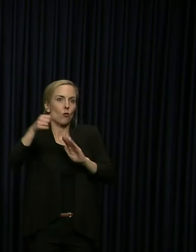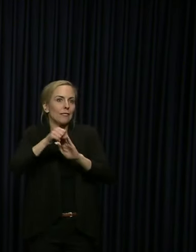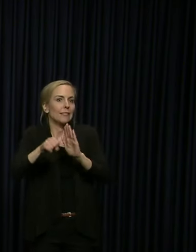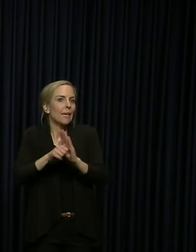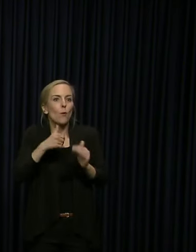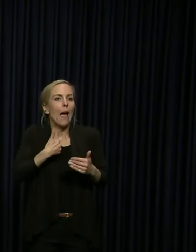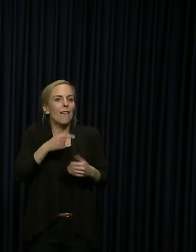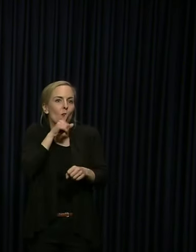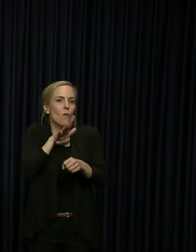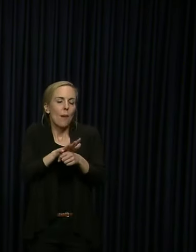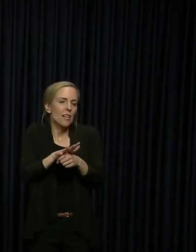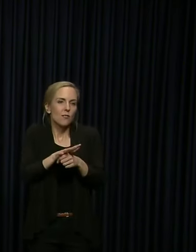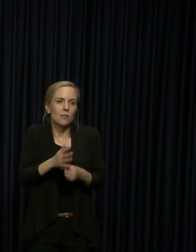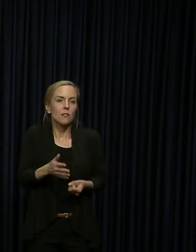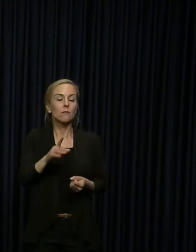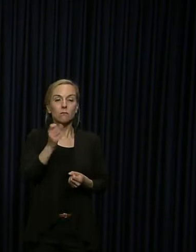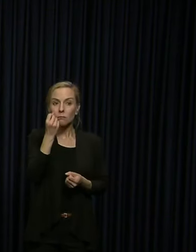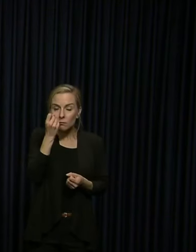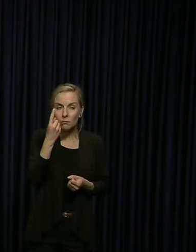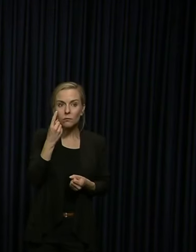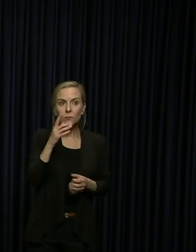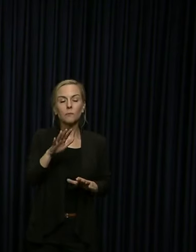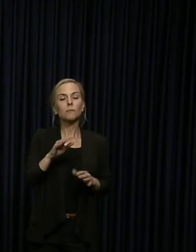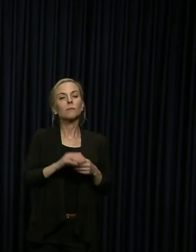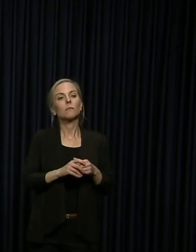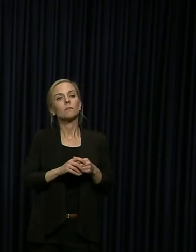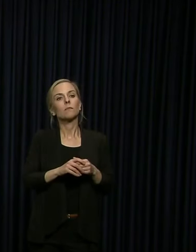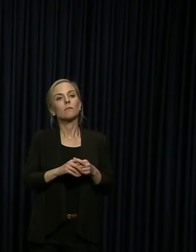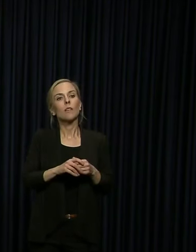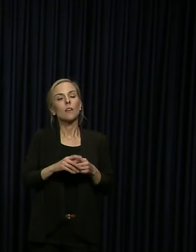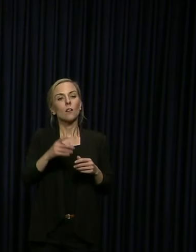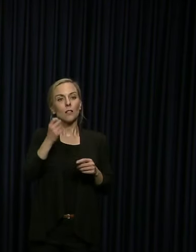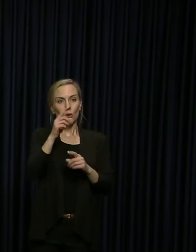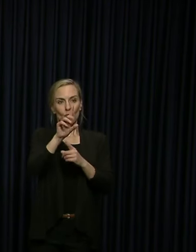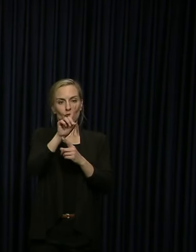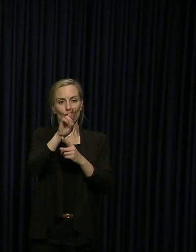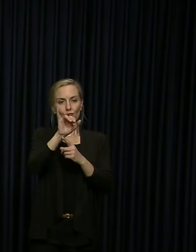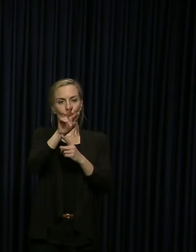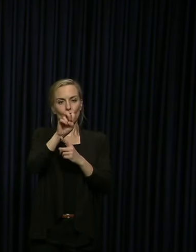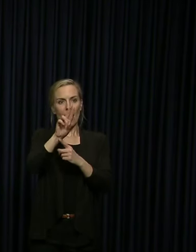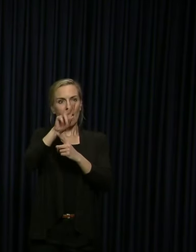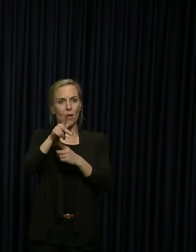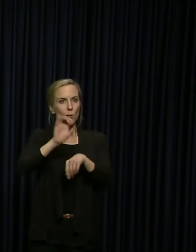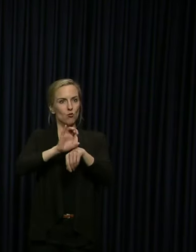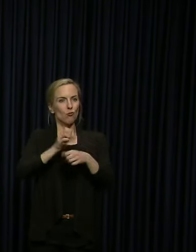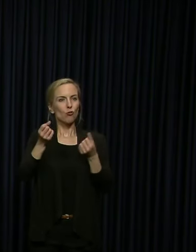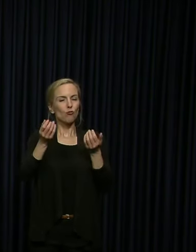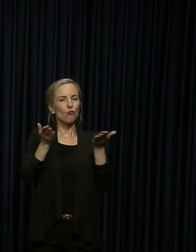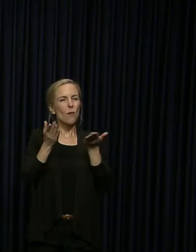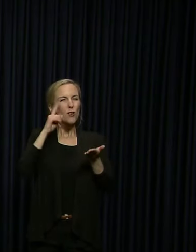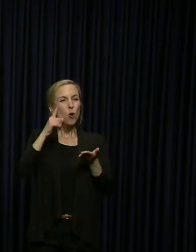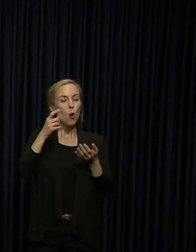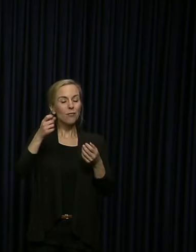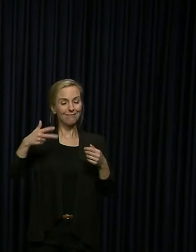BUT IF FACILITIES ARE STILL TRYING TO OPEN AND ALLOW MASS GATHERINGS, THEN PERHAPS THOSE